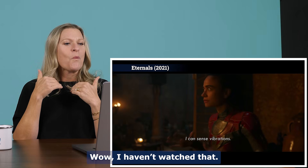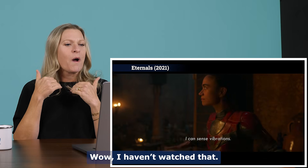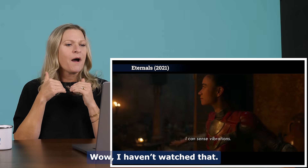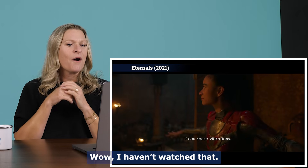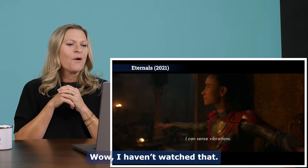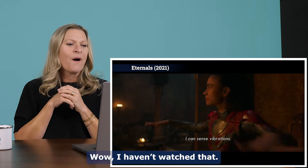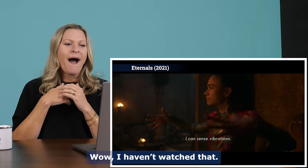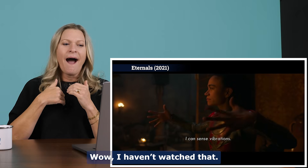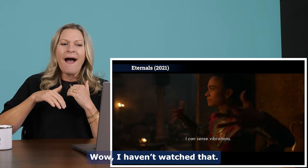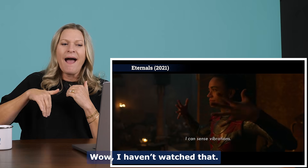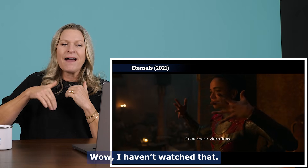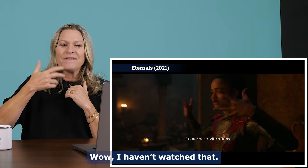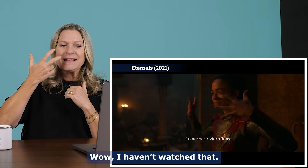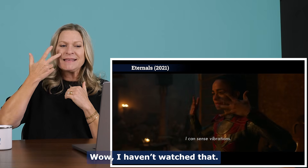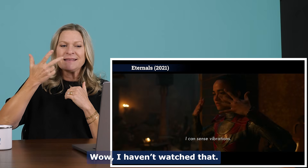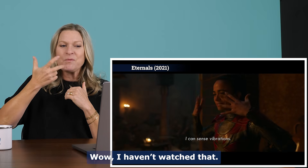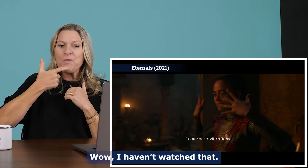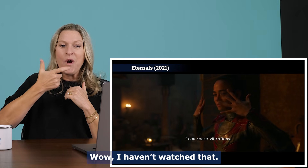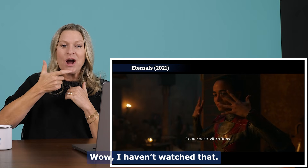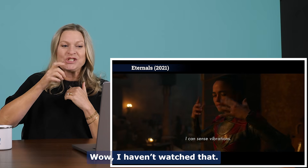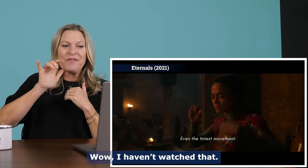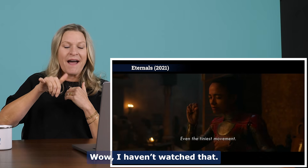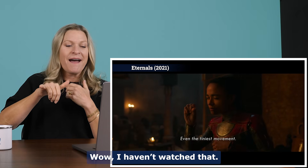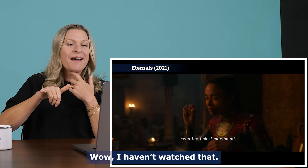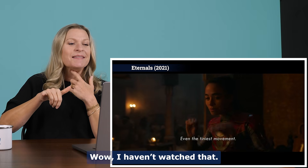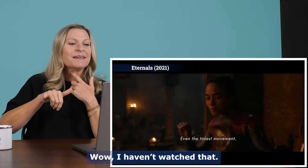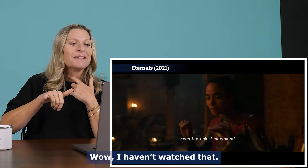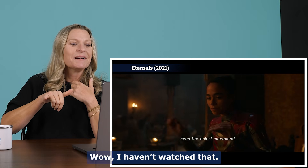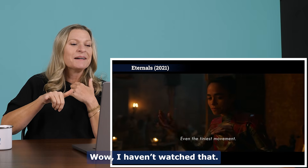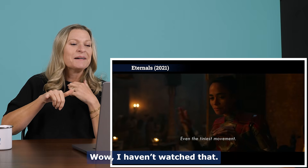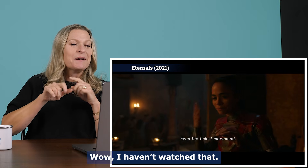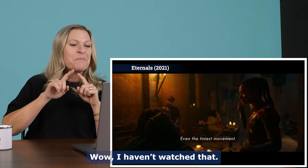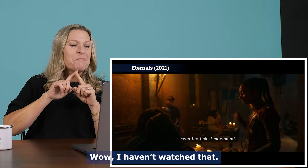Wow, I haven’t watched that.